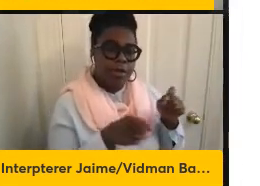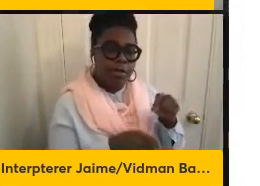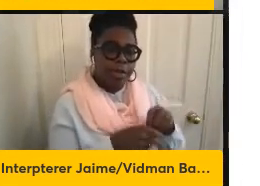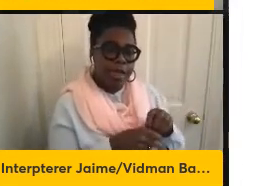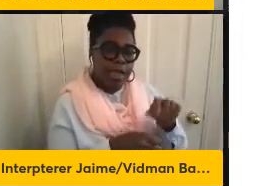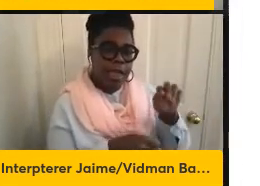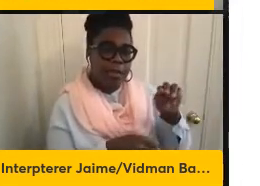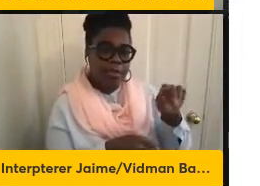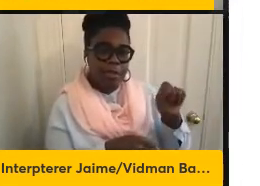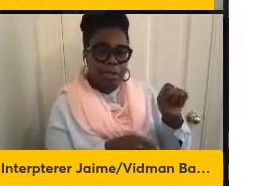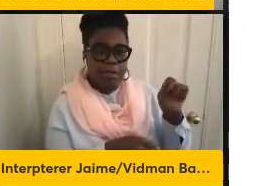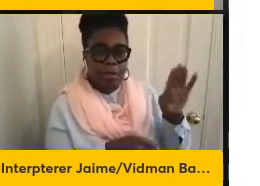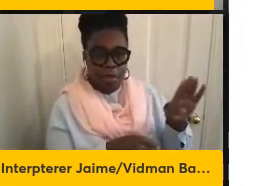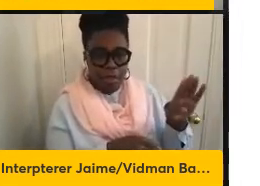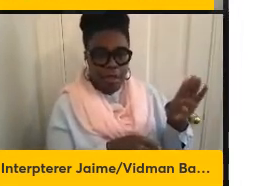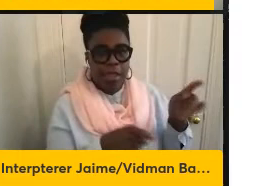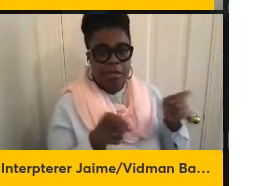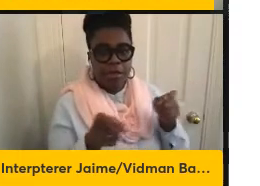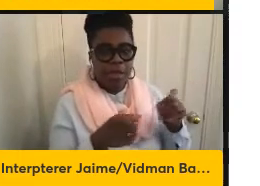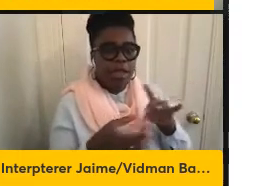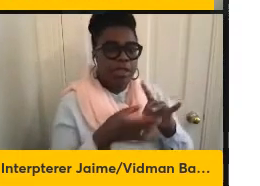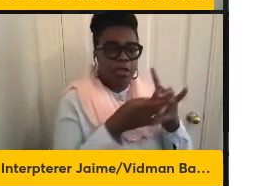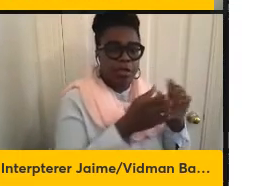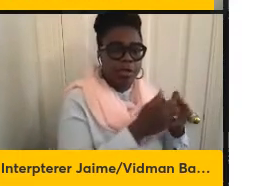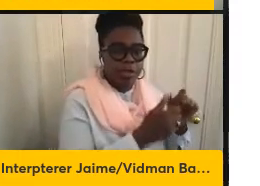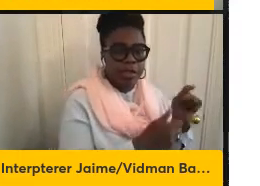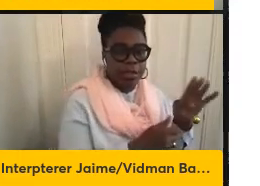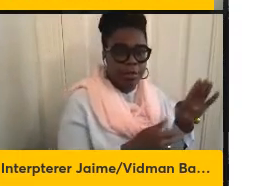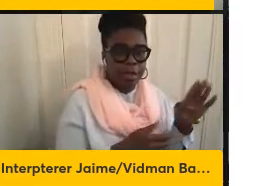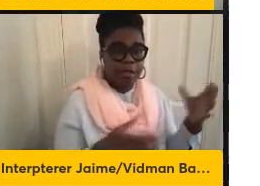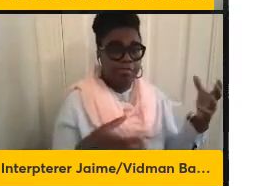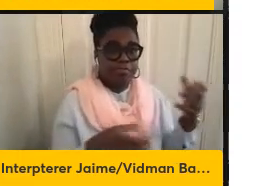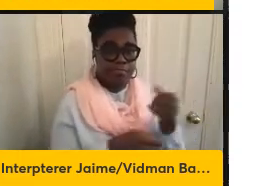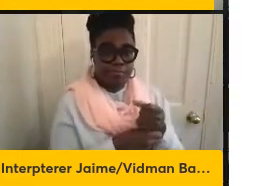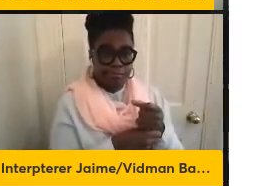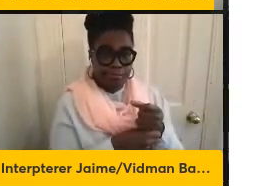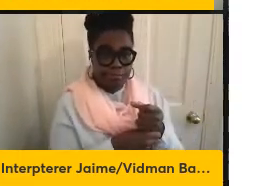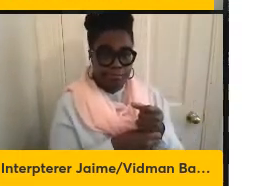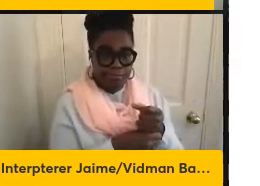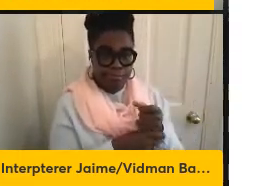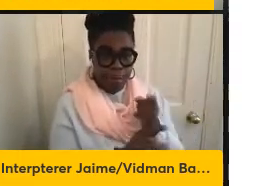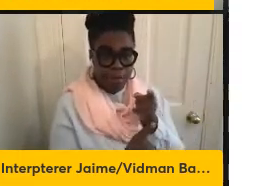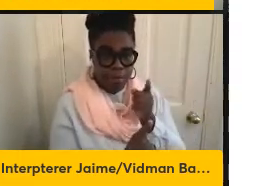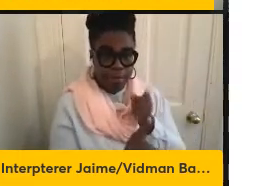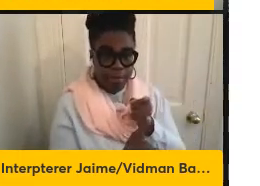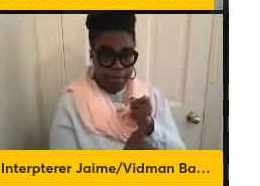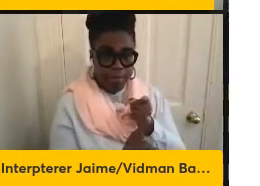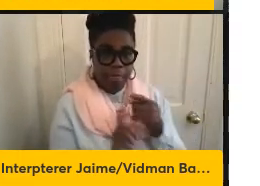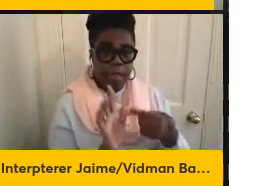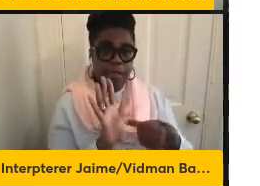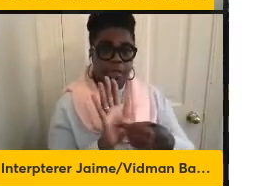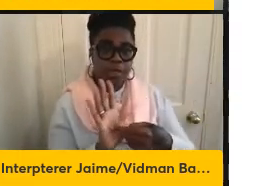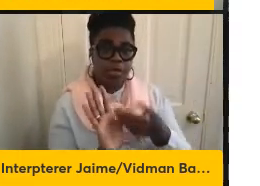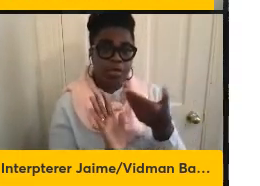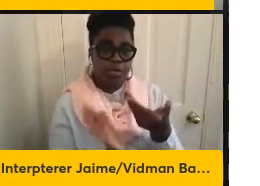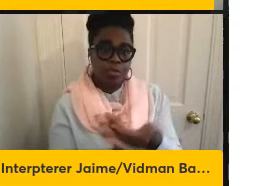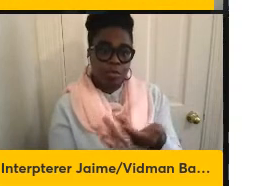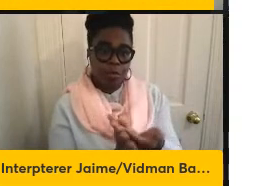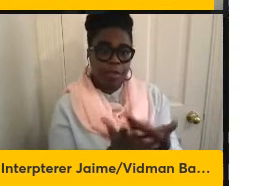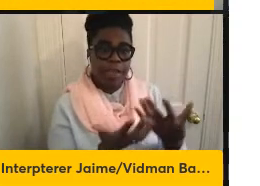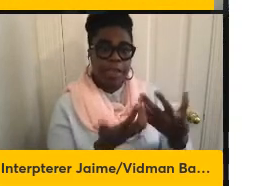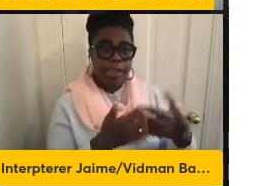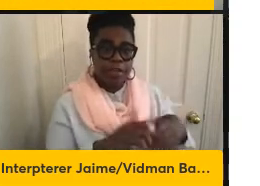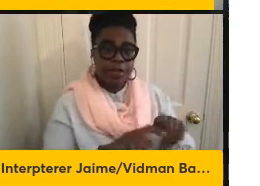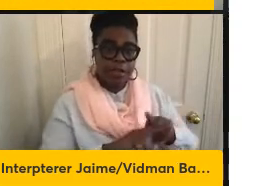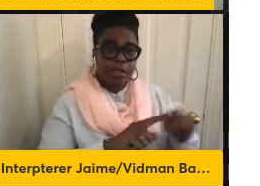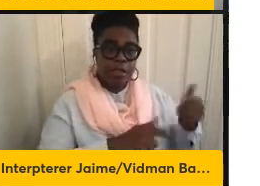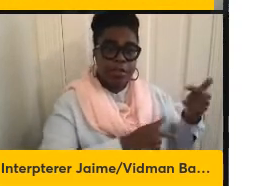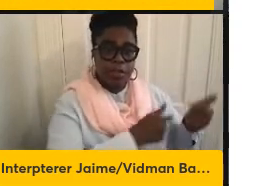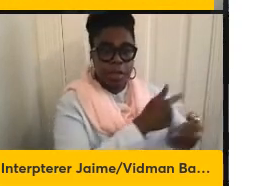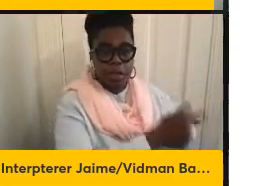could be associated with TB disease. So in summary, I showed you evidence that integrating different types of data like genetics